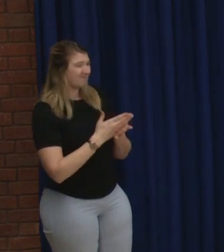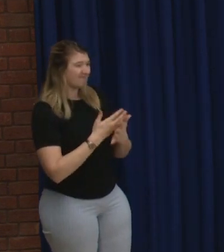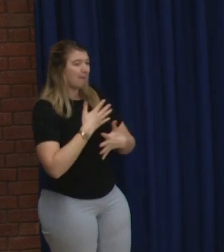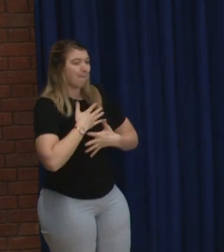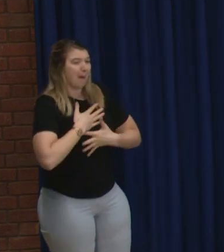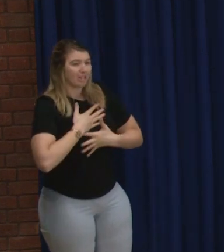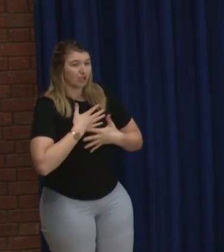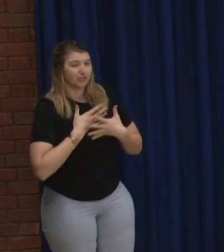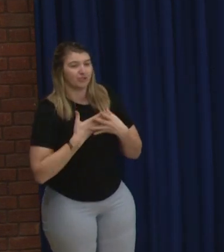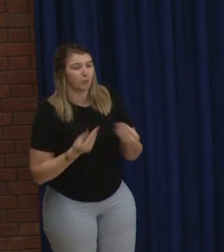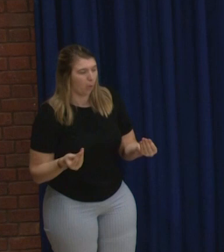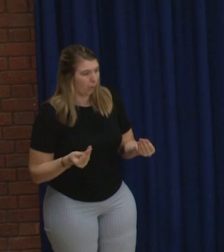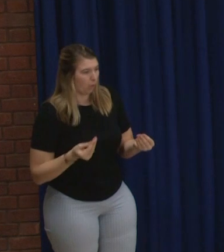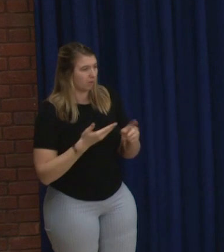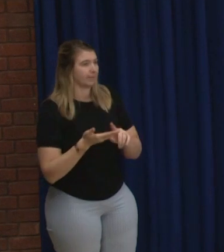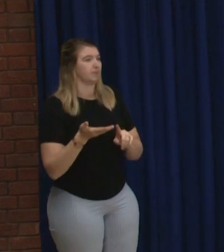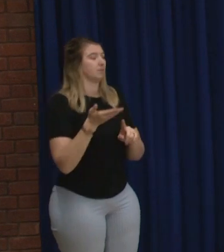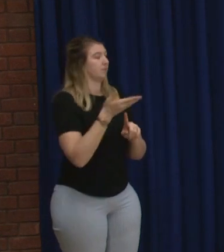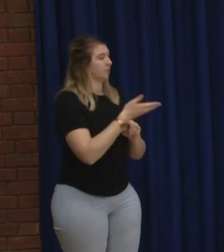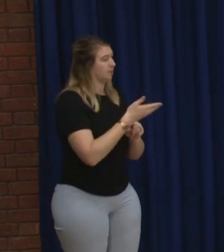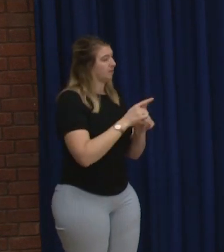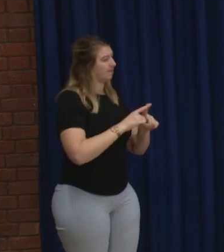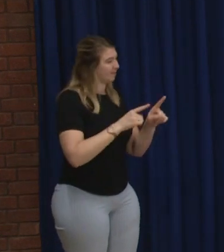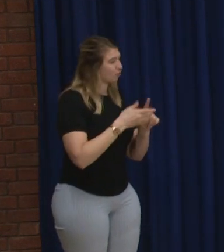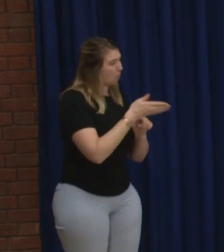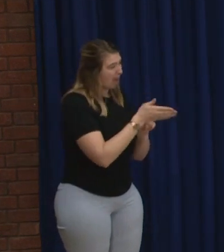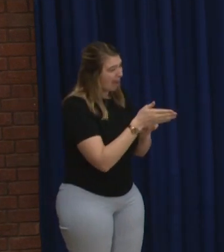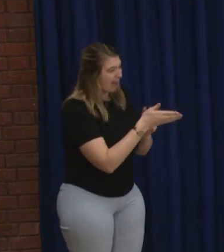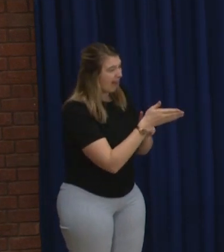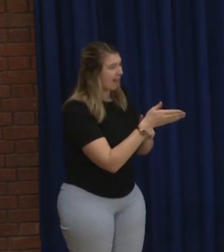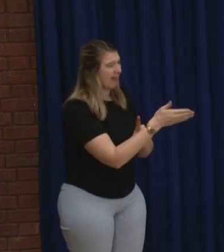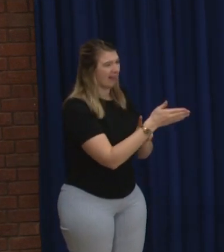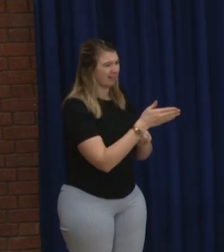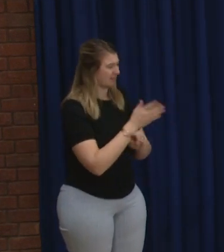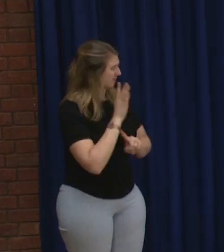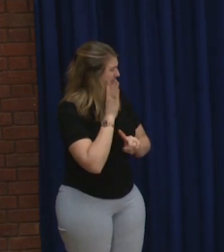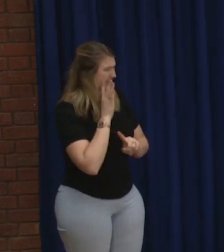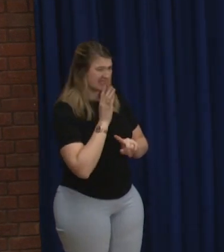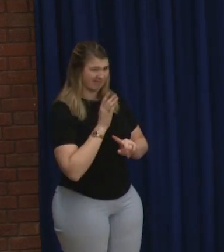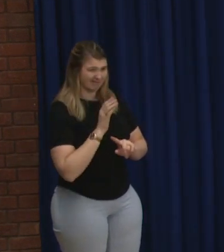perhaps I've been taking in a slightly different direction. Does this sound potentially like a lack